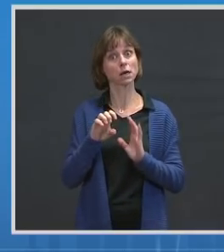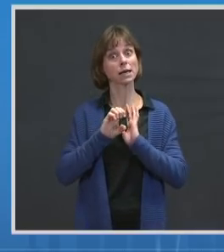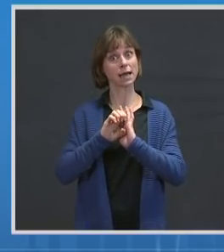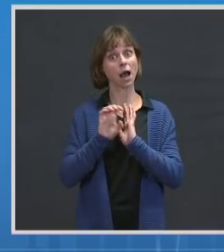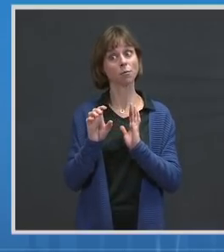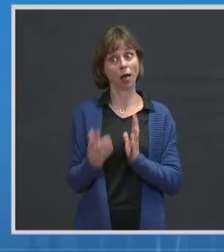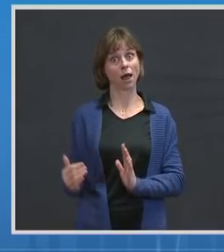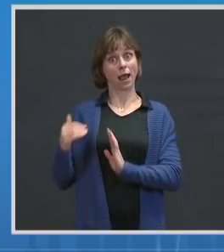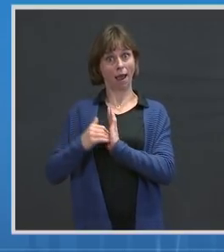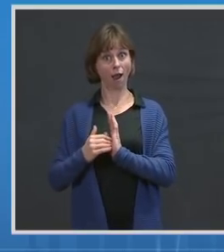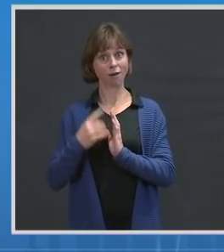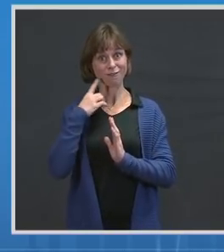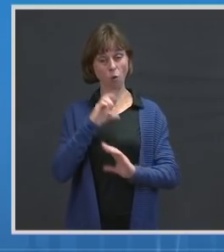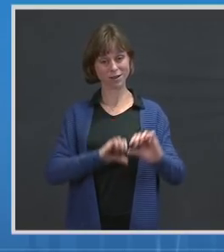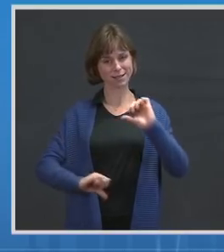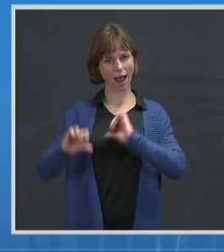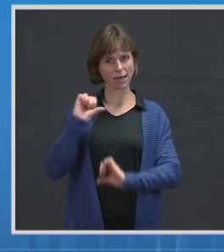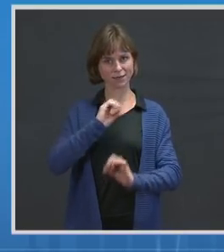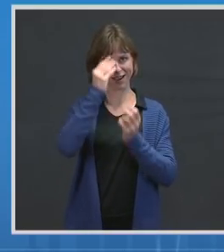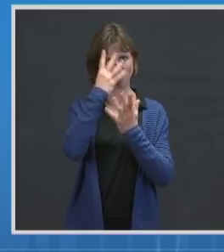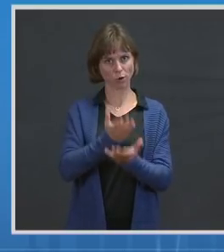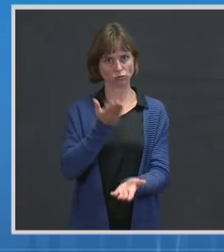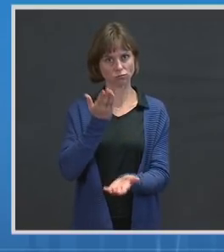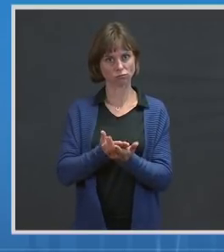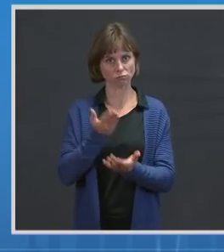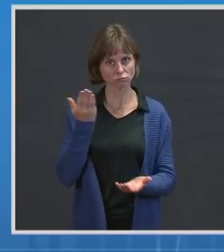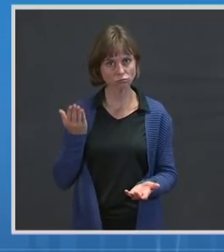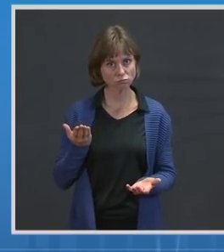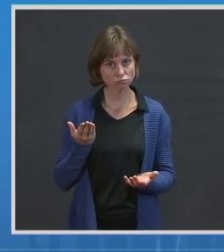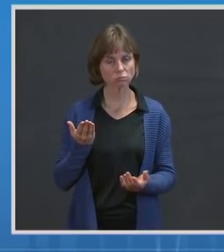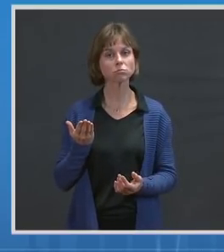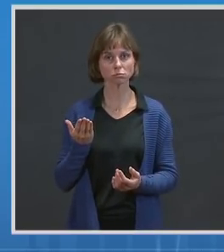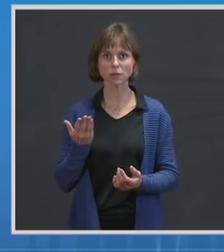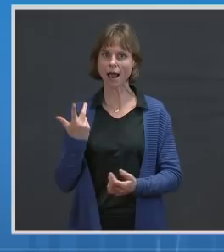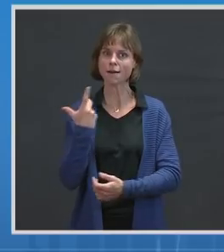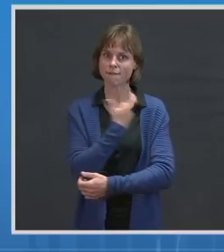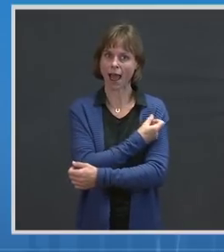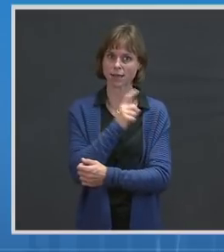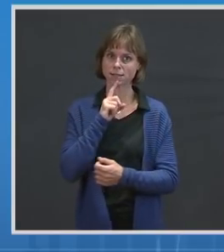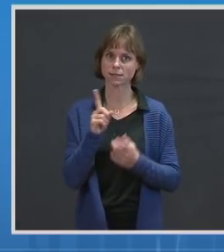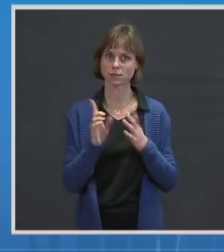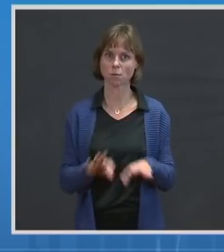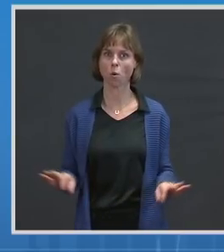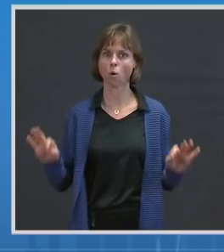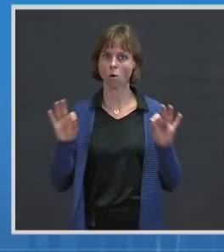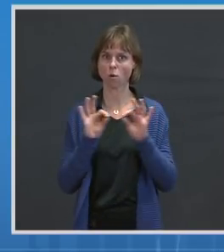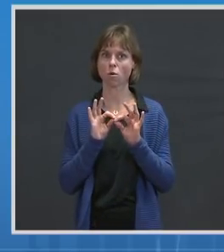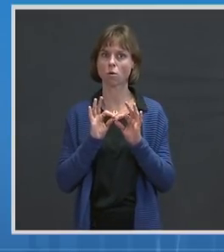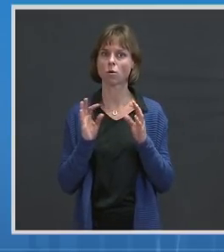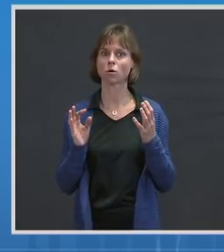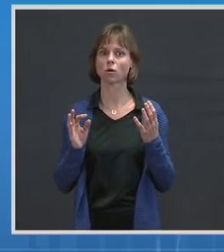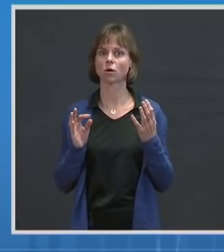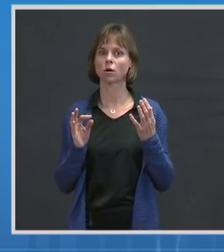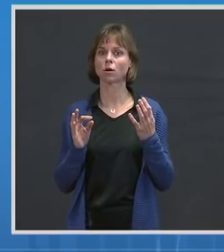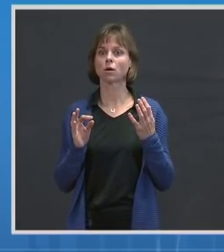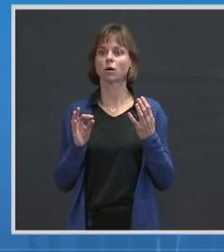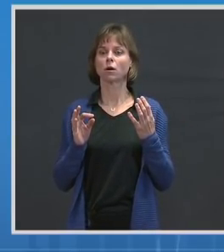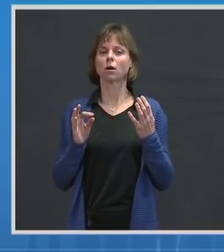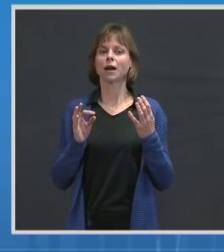starting to point to the fact that vaccine is important not only for the health of the individual --